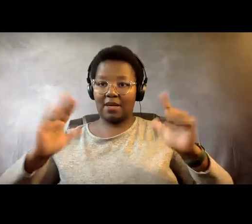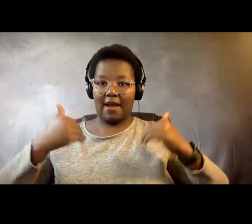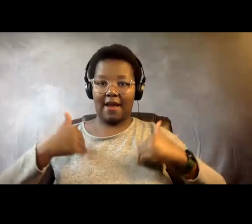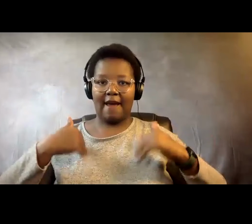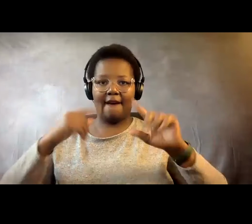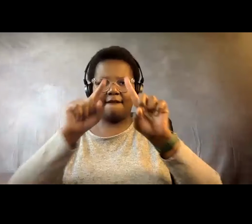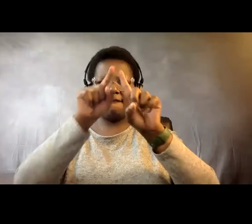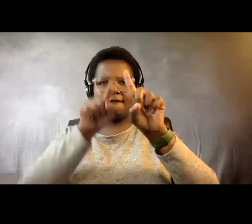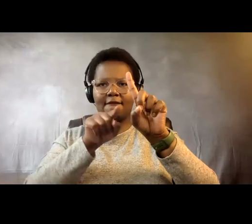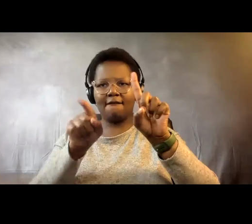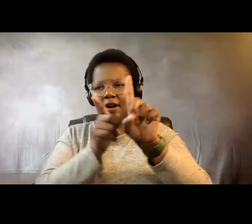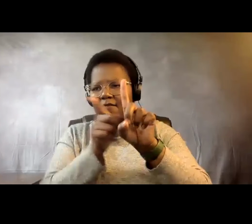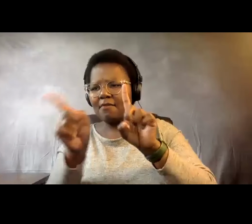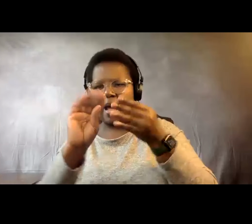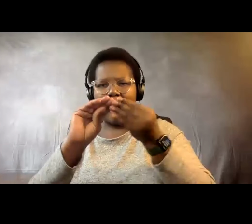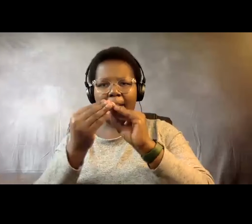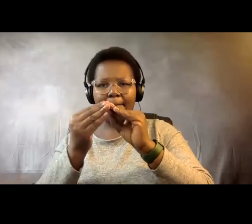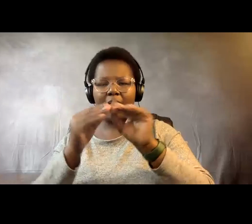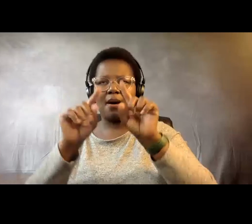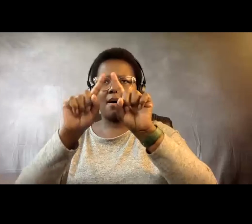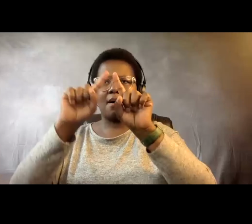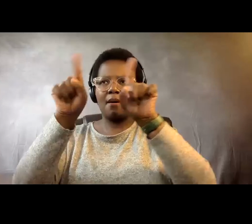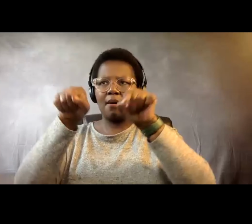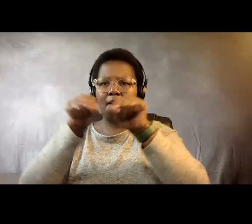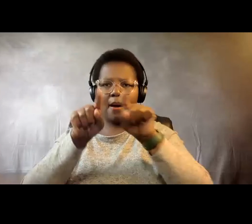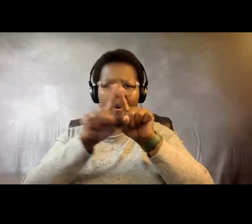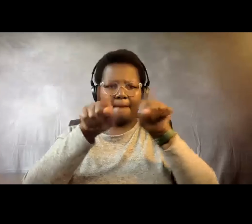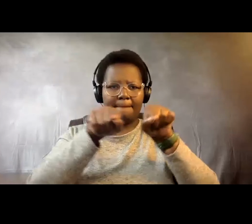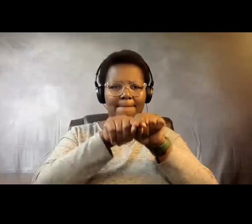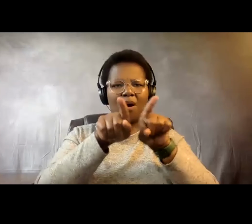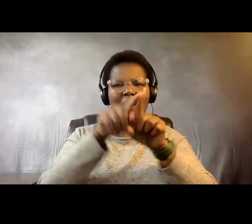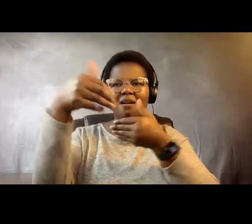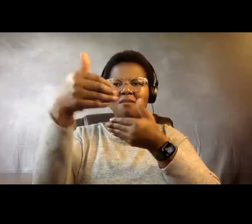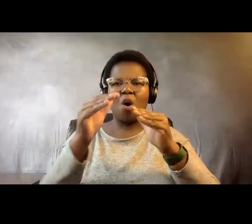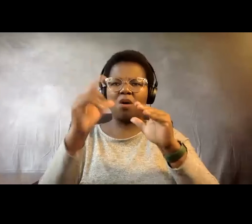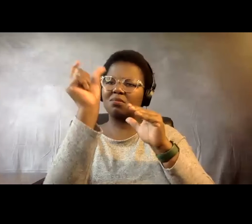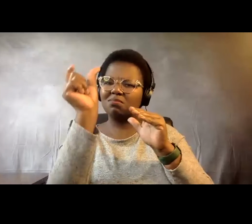I have little numbers, I have boxes, I have this kind of toolkit that I can just like drag and drop